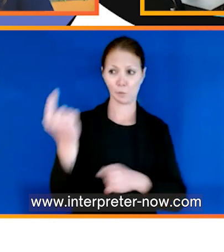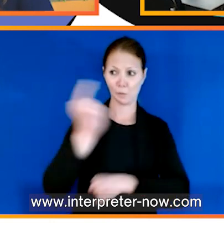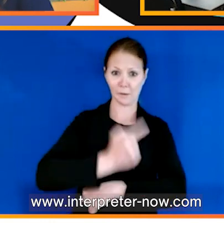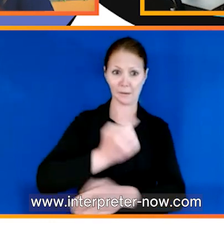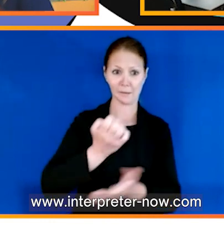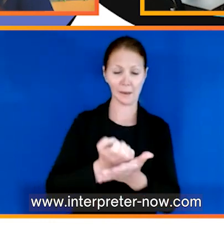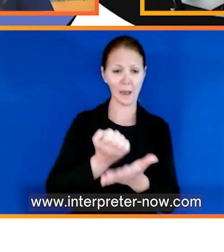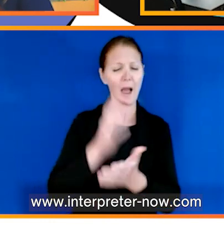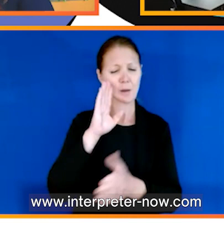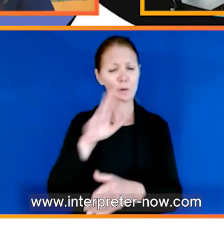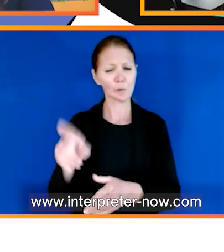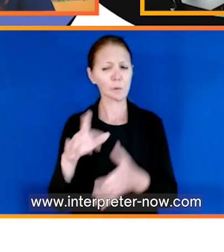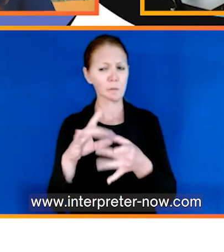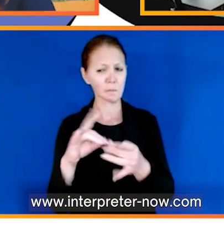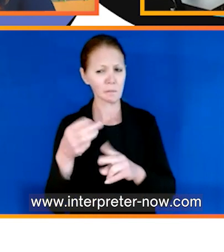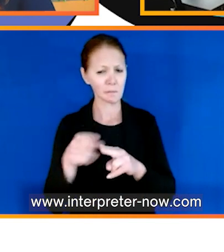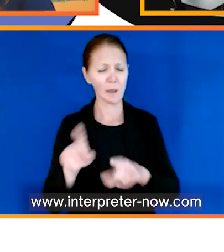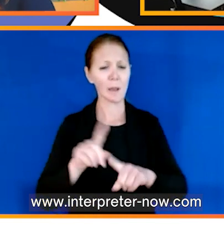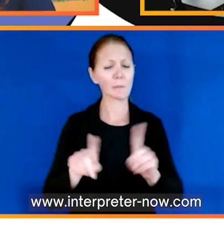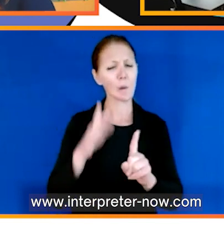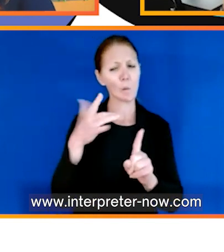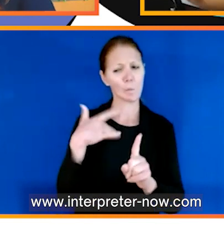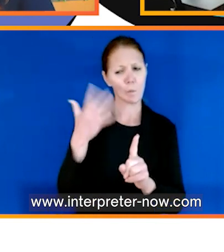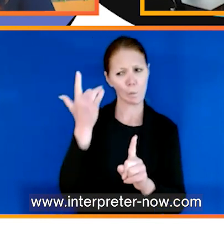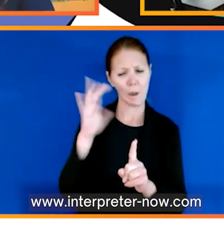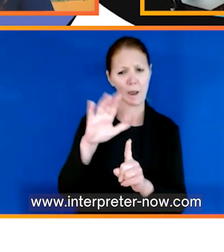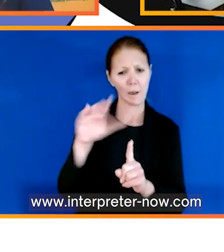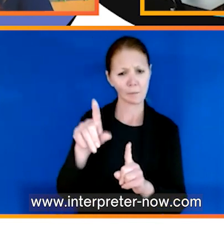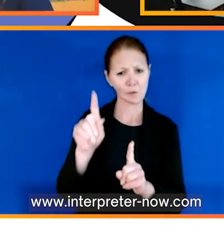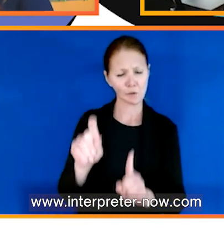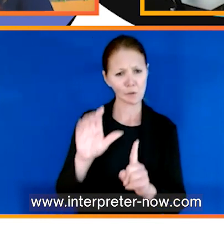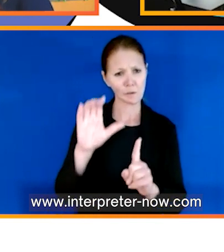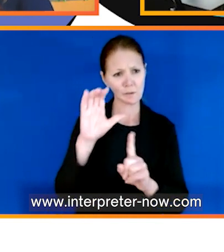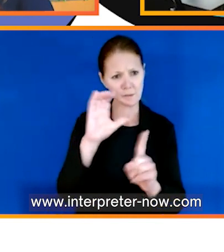Why should companies in today's climate, and you touched on this, but why should companies